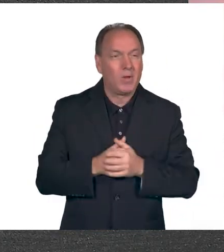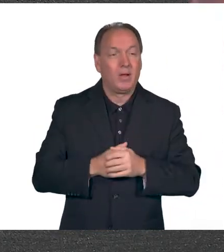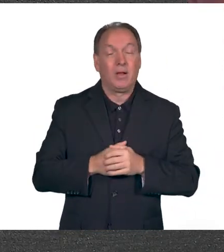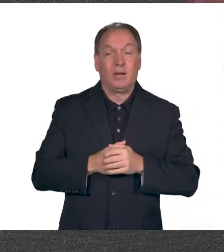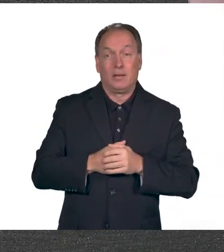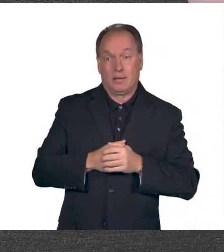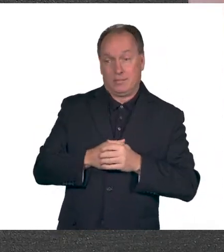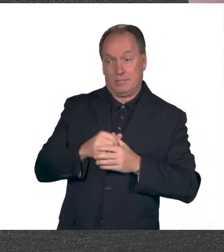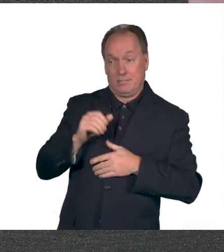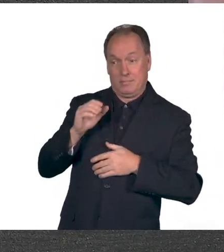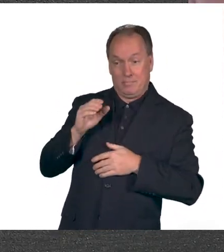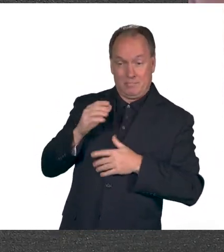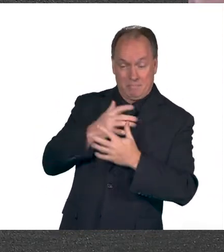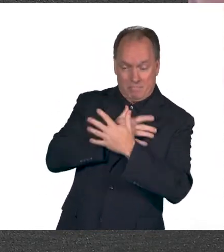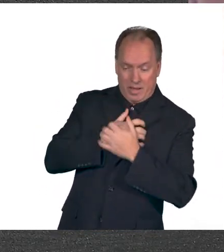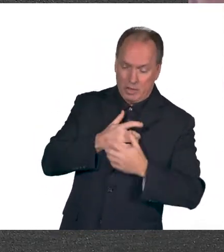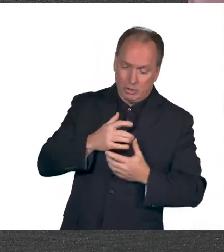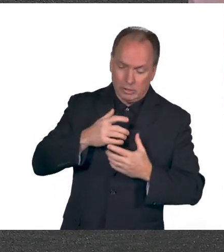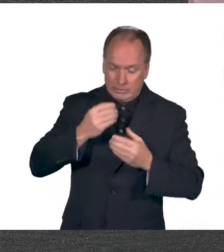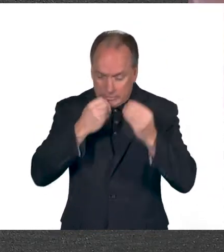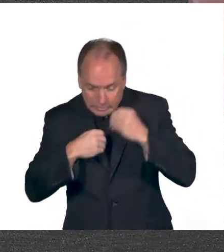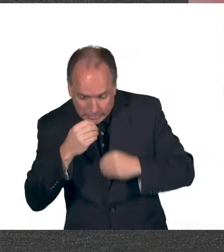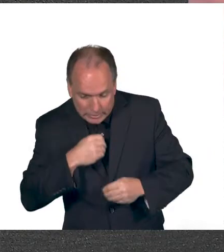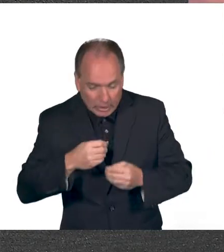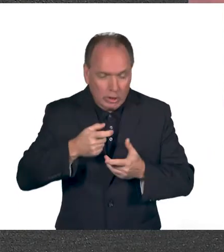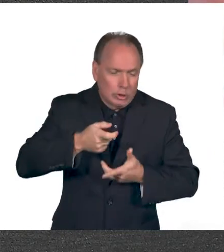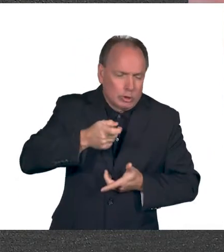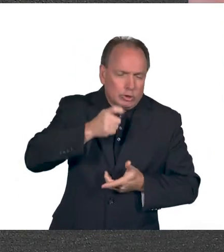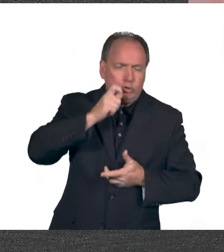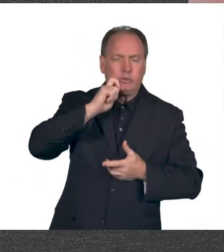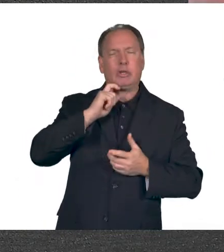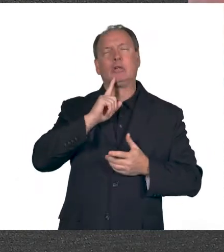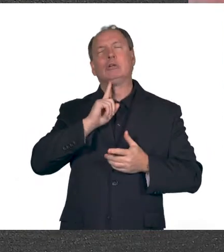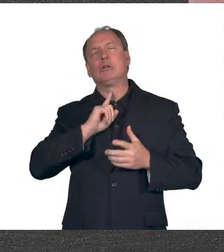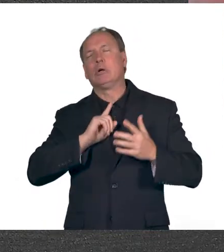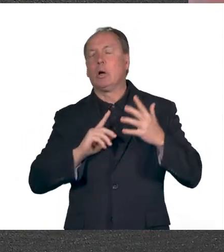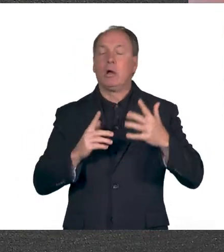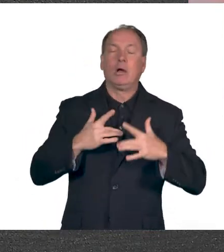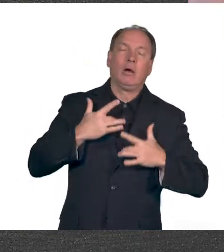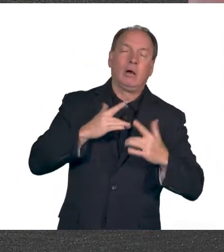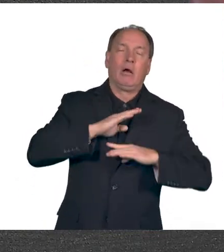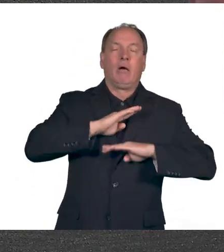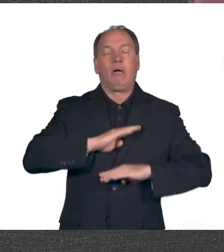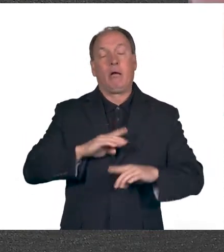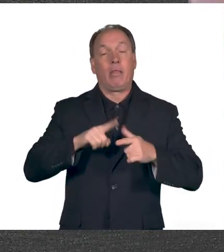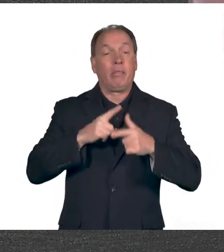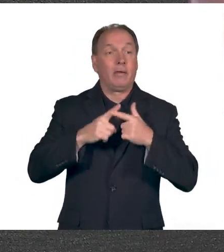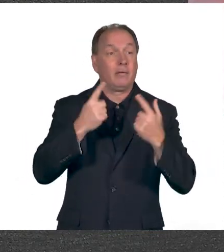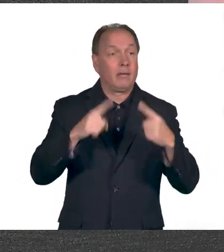"Bear gulps and he gobbles, he sighs with a delight, then he's tells tall tales